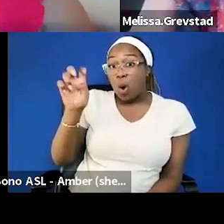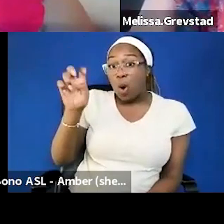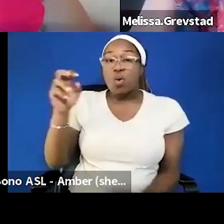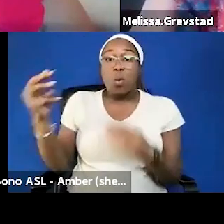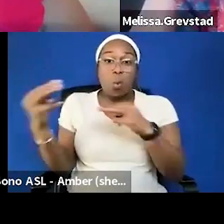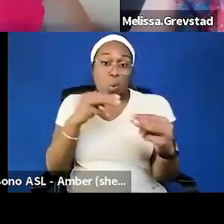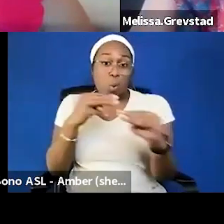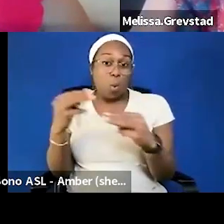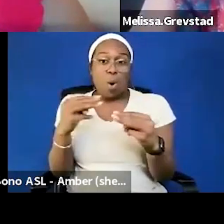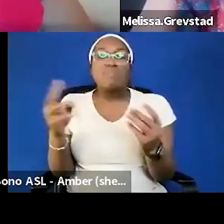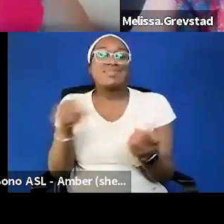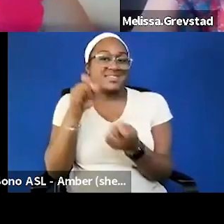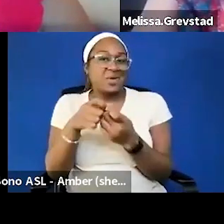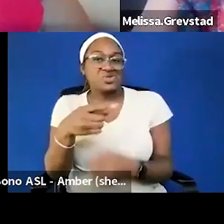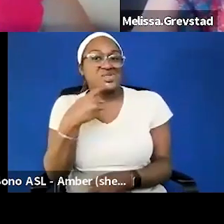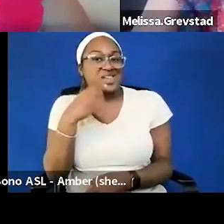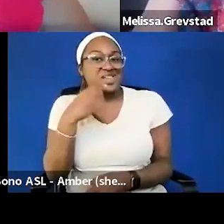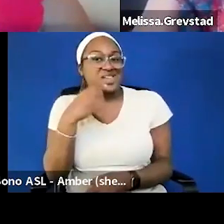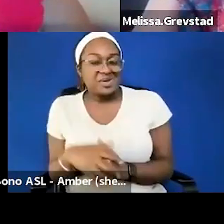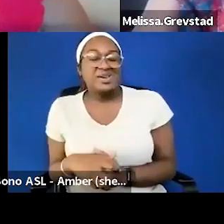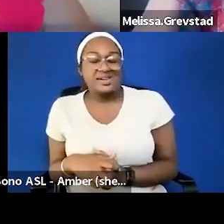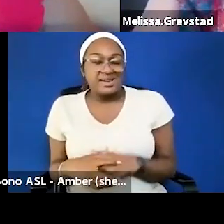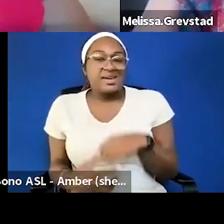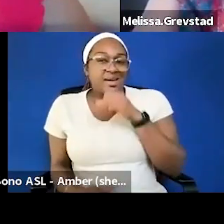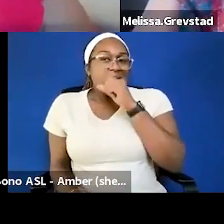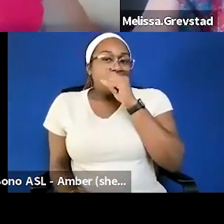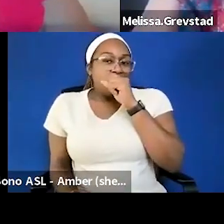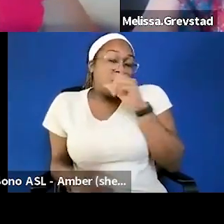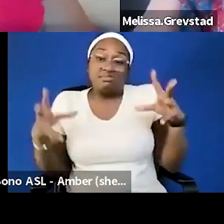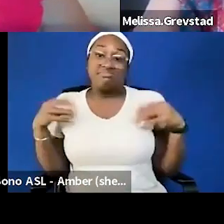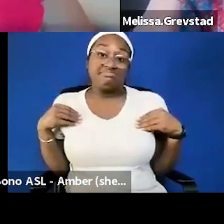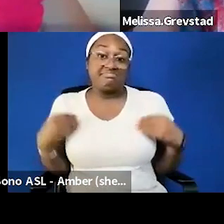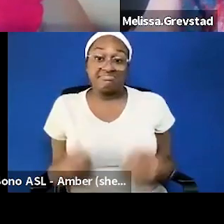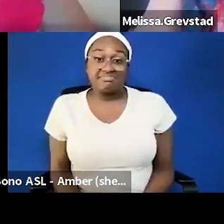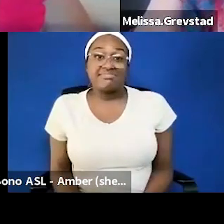was exactly what you said now of like, we will take it. We're proud. We're proud of what we're.